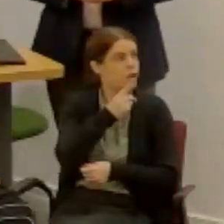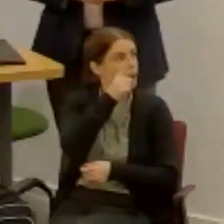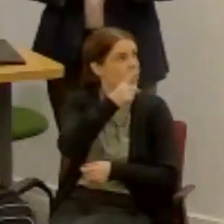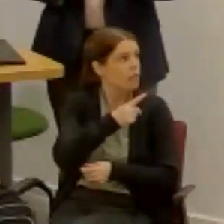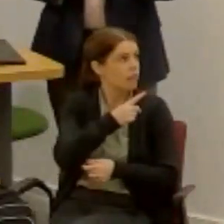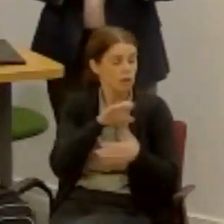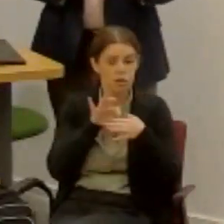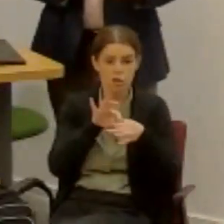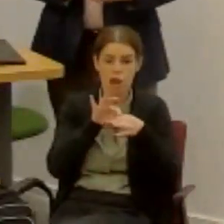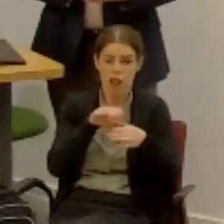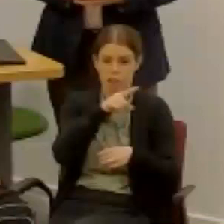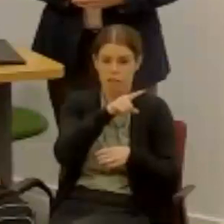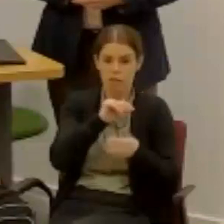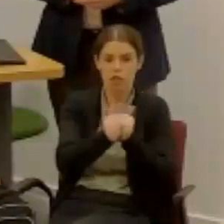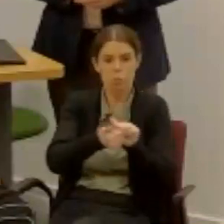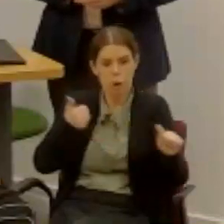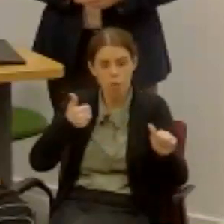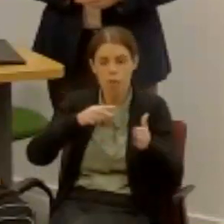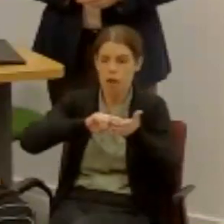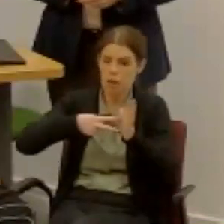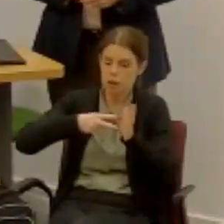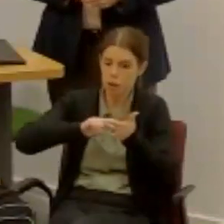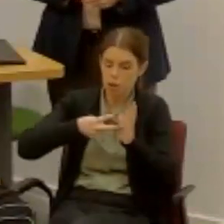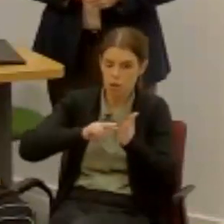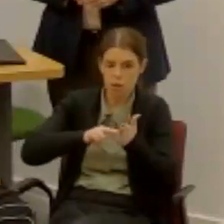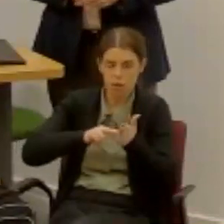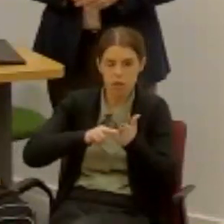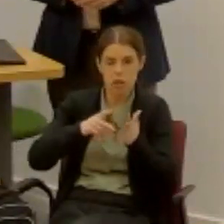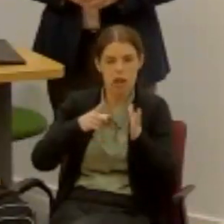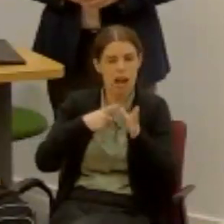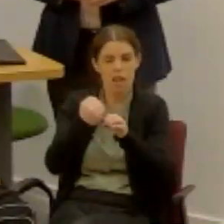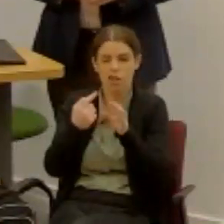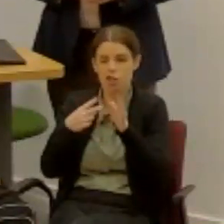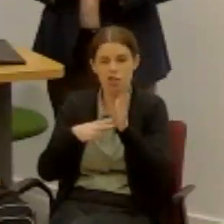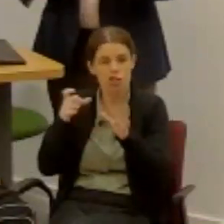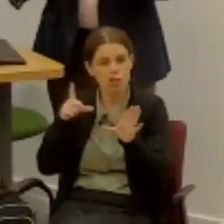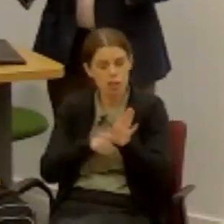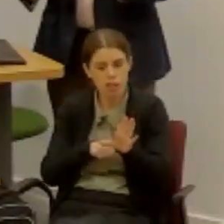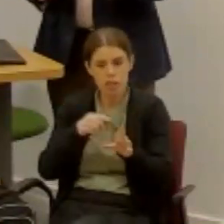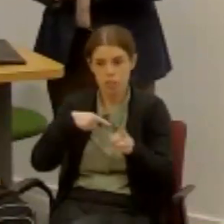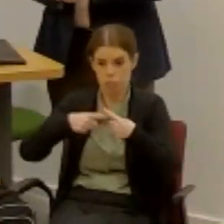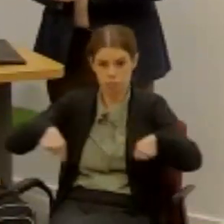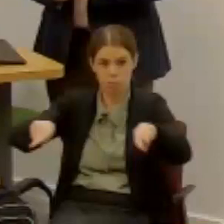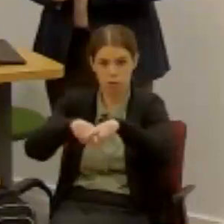And these are sports organizations and agencies that we, as a group, have worked with and